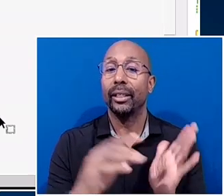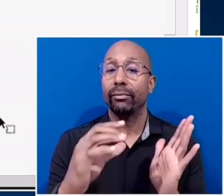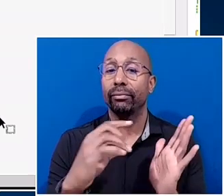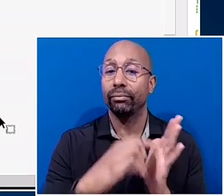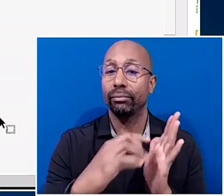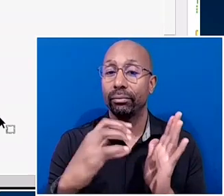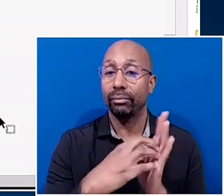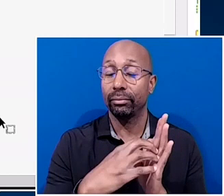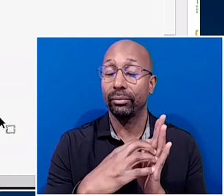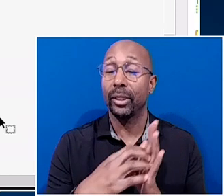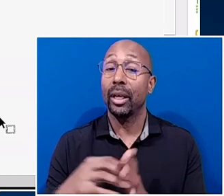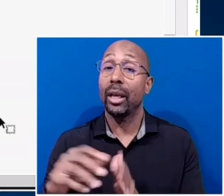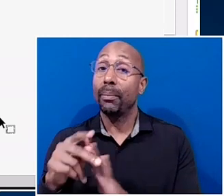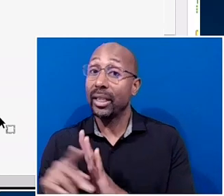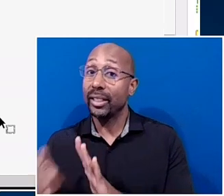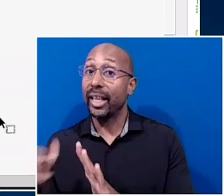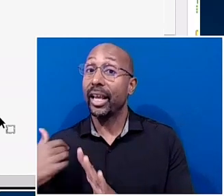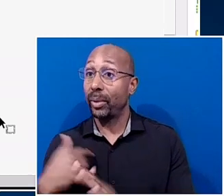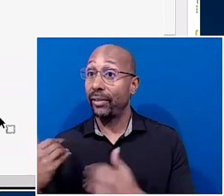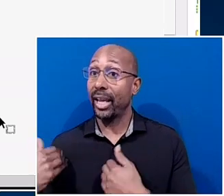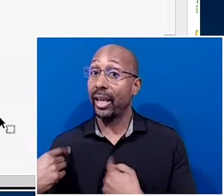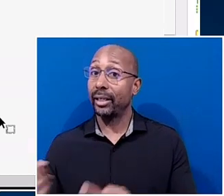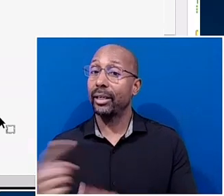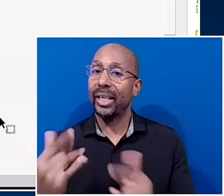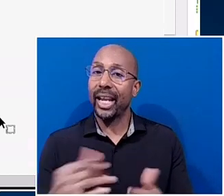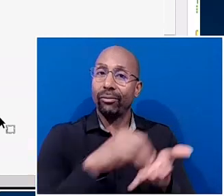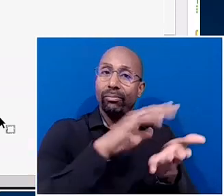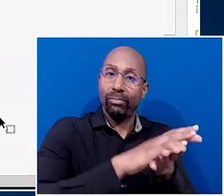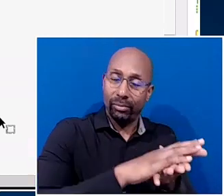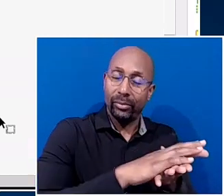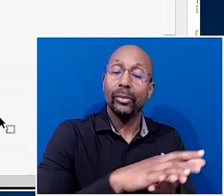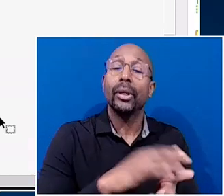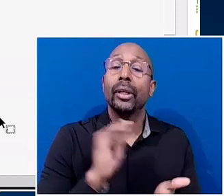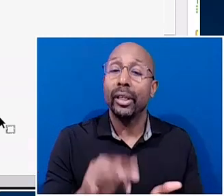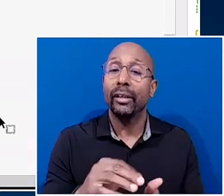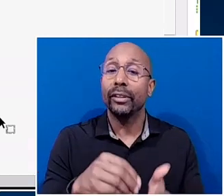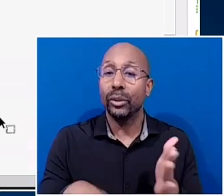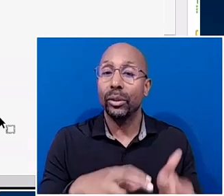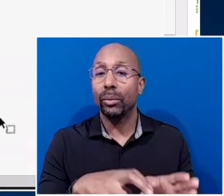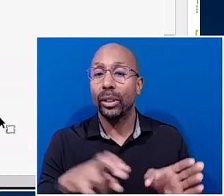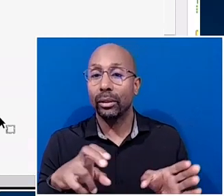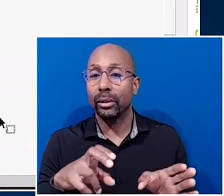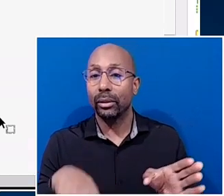withdraws from a program that is required